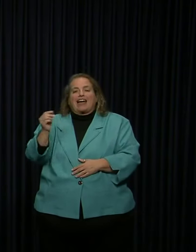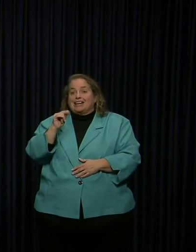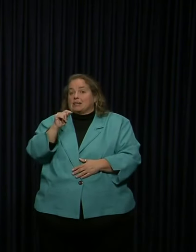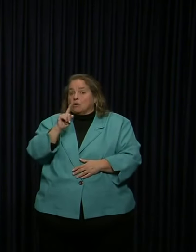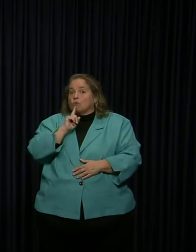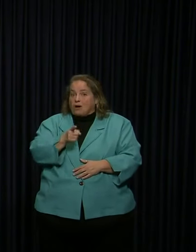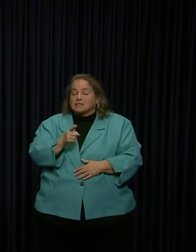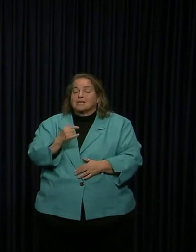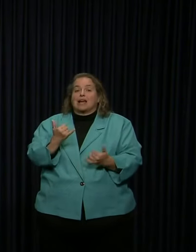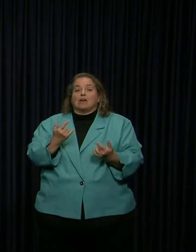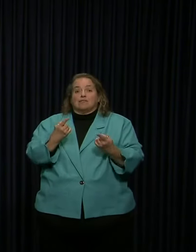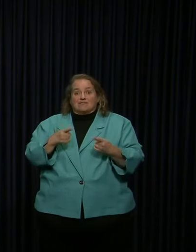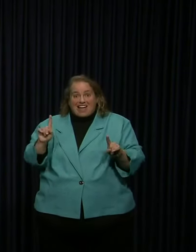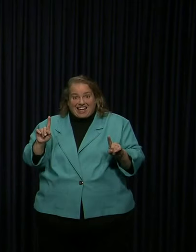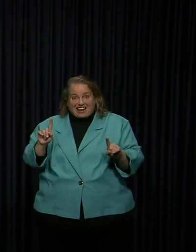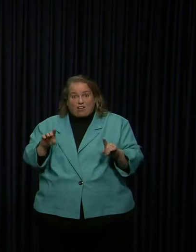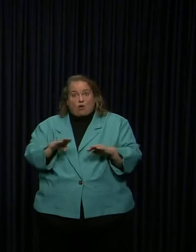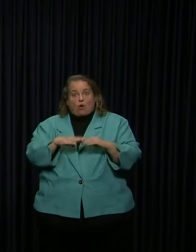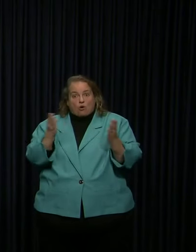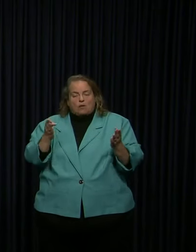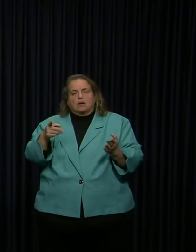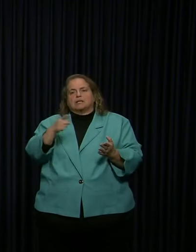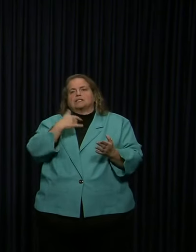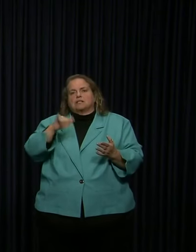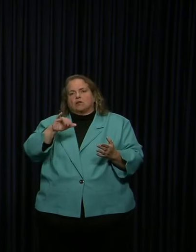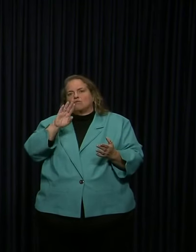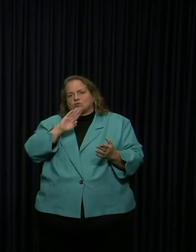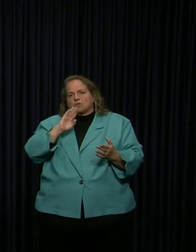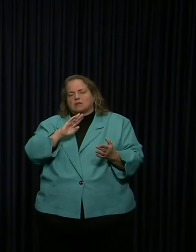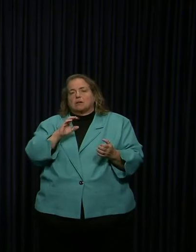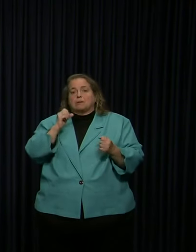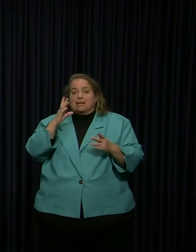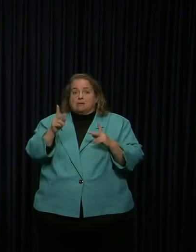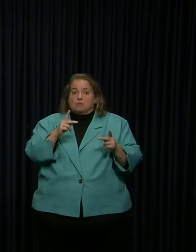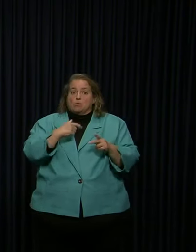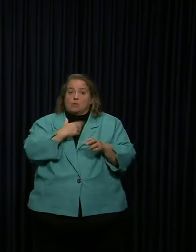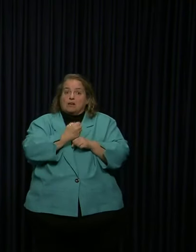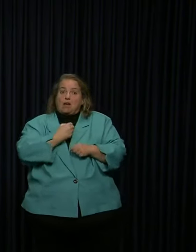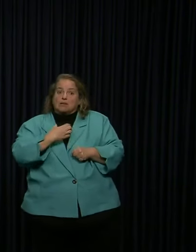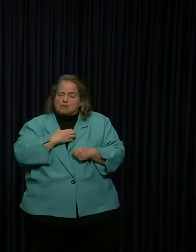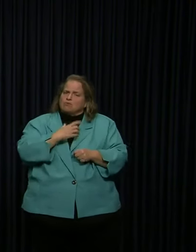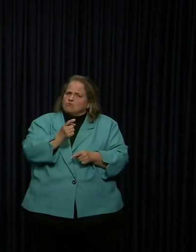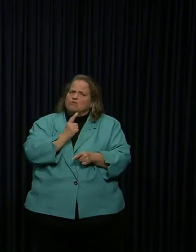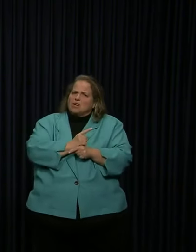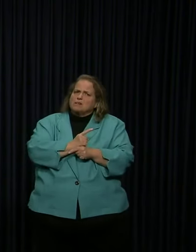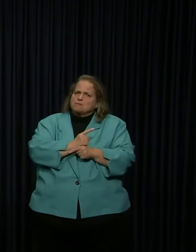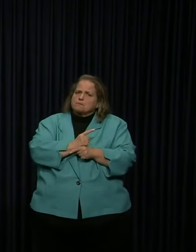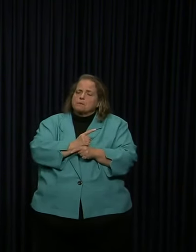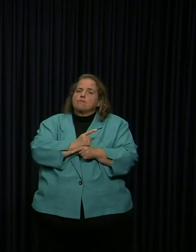IF THERE'S A PHOTO I.D. REQUIREMENT AND WE'RE STILL IN THIS WHEN WHICHEVER EVER